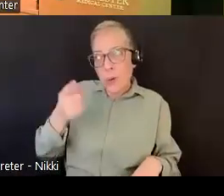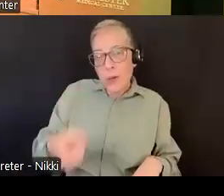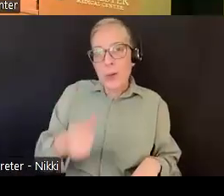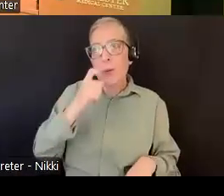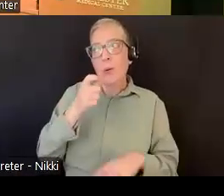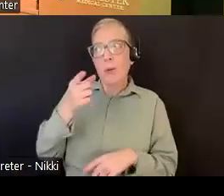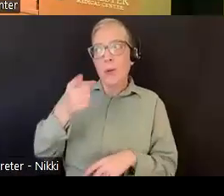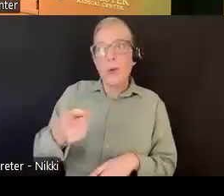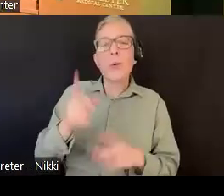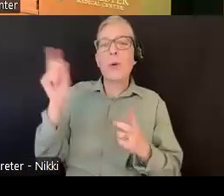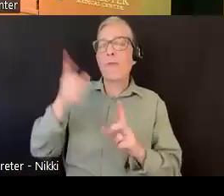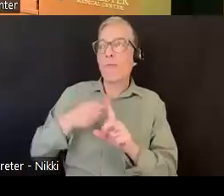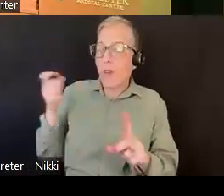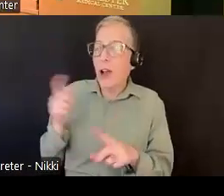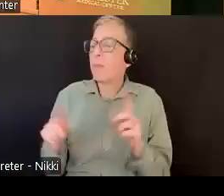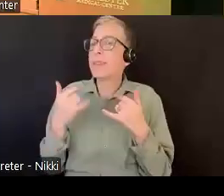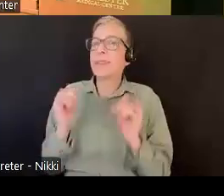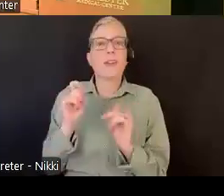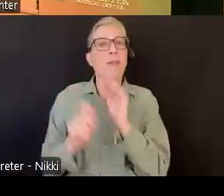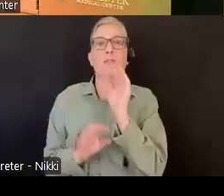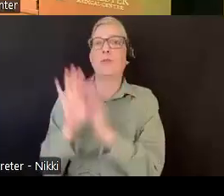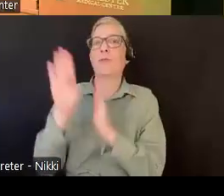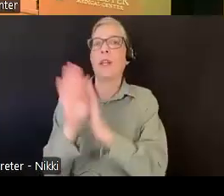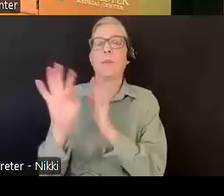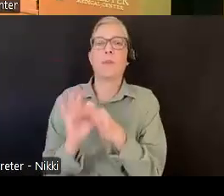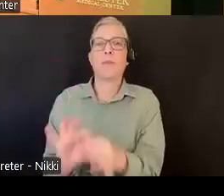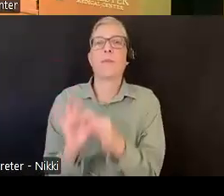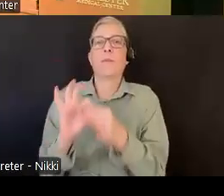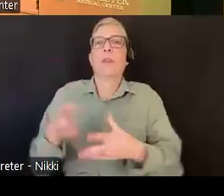build that trust and you're have to work at which is a great experience for them to learn about but